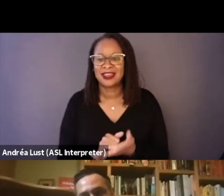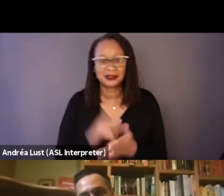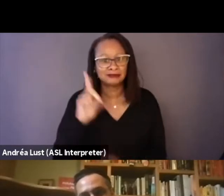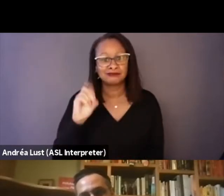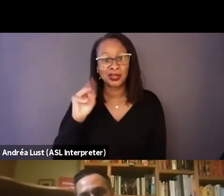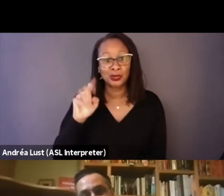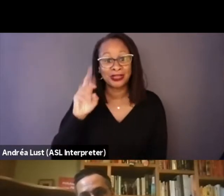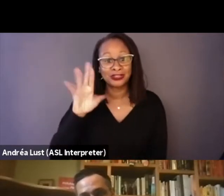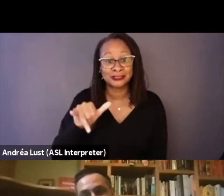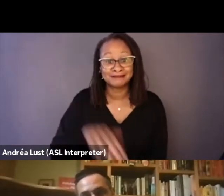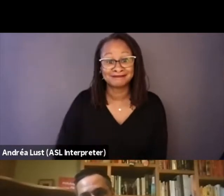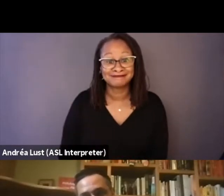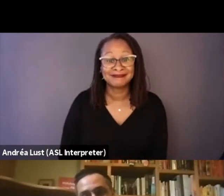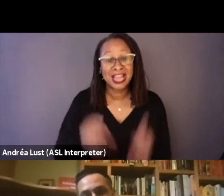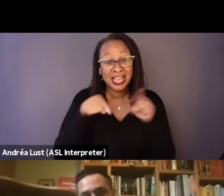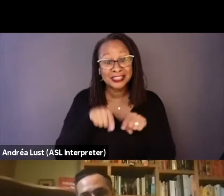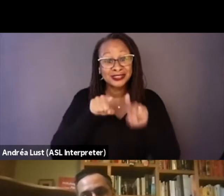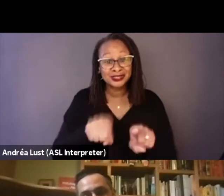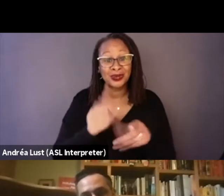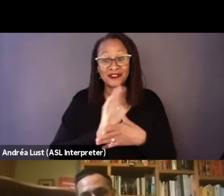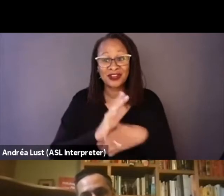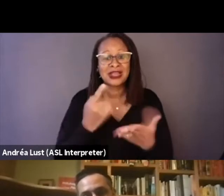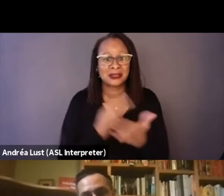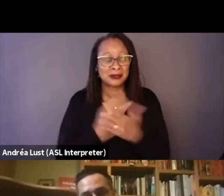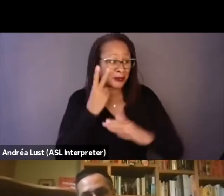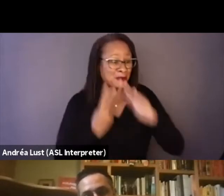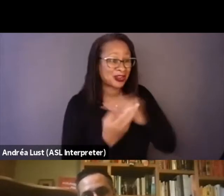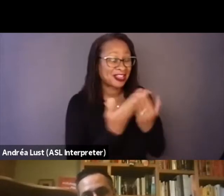And during filming, sometimes you were predicting things and some other things were happening.